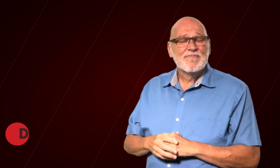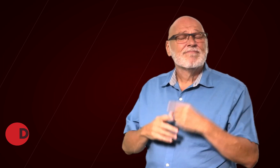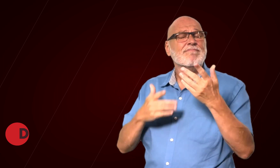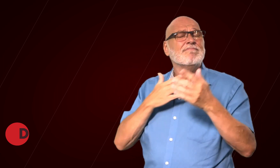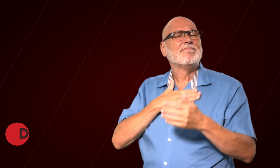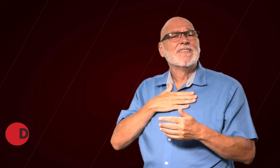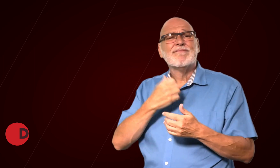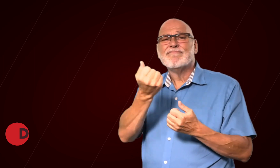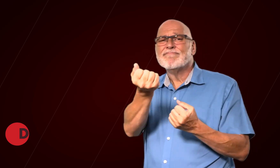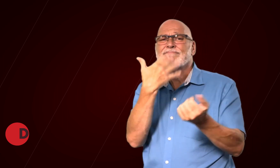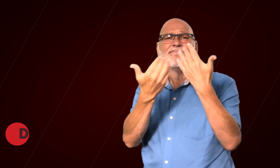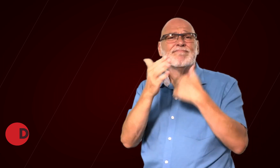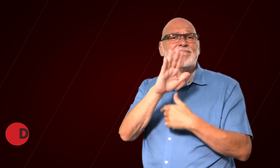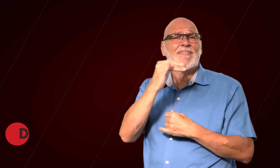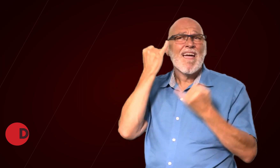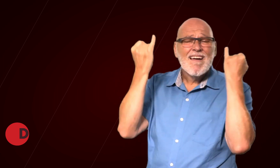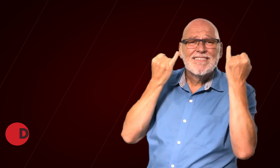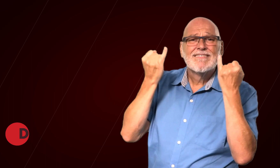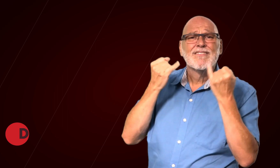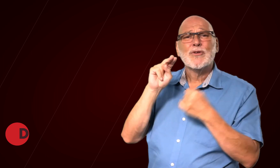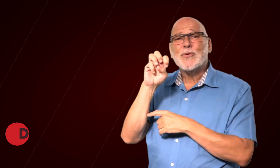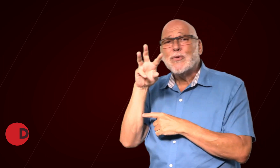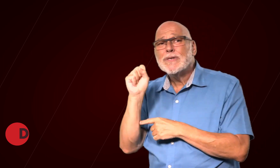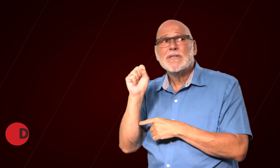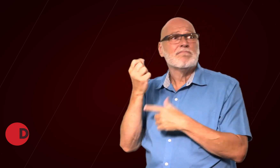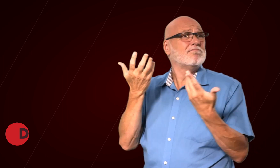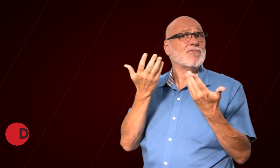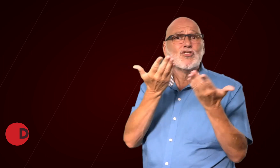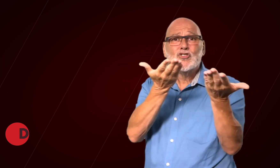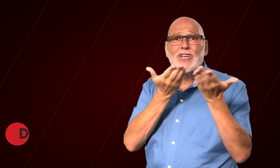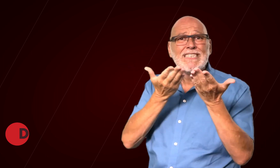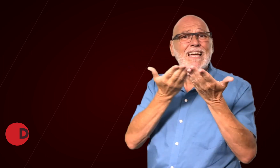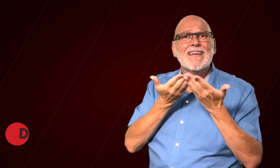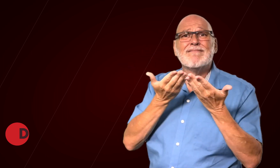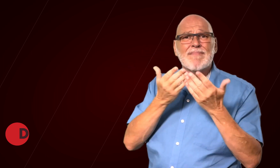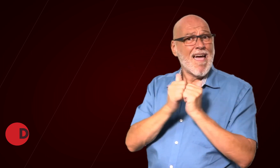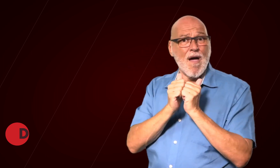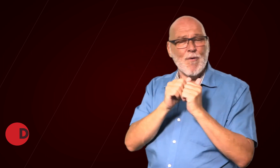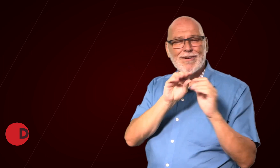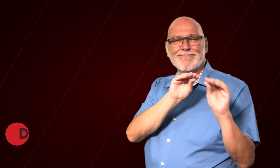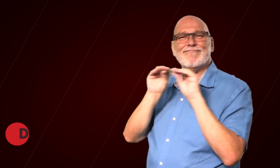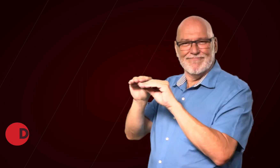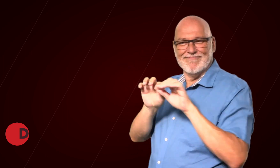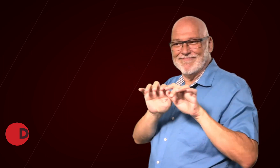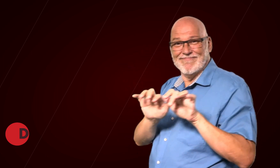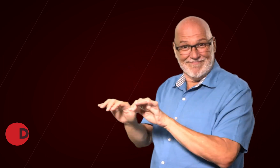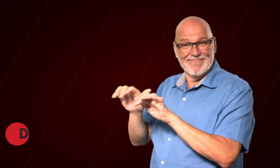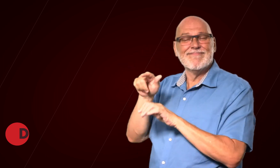Please send your news suggestions through our website